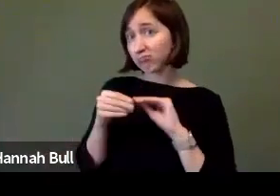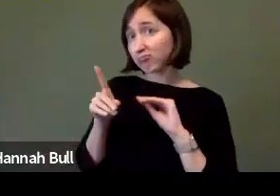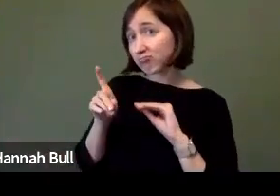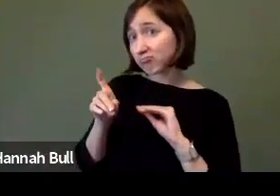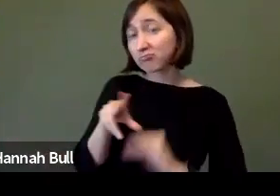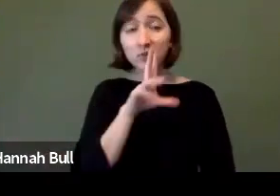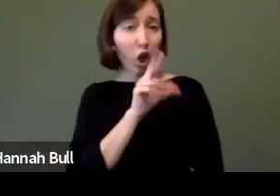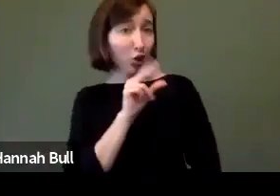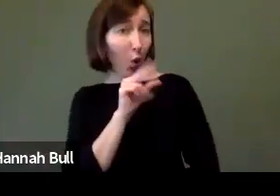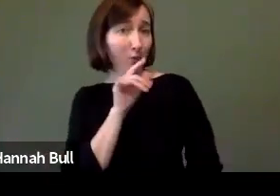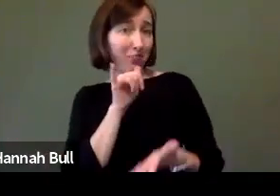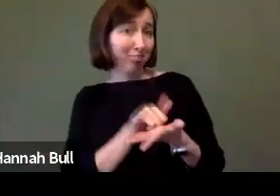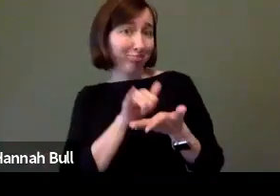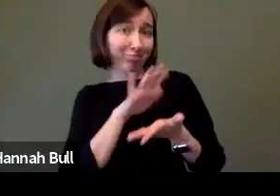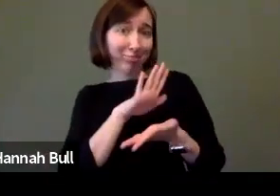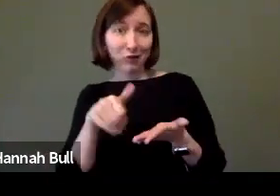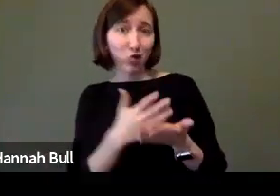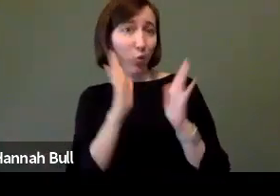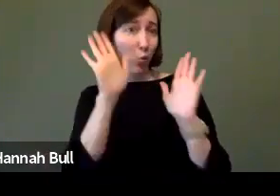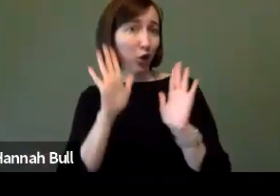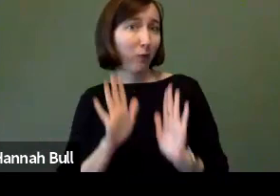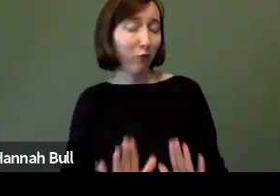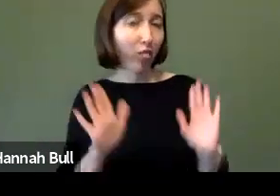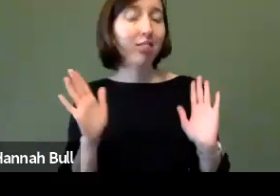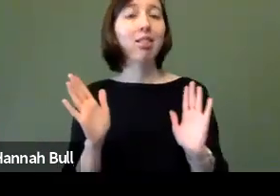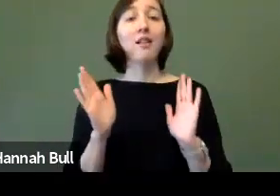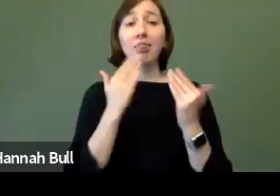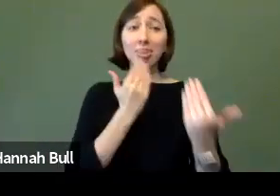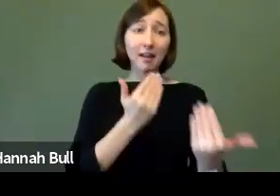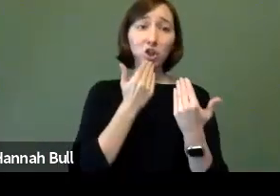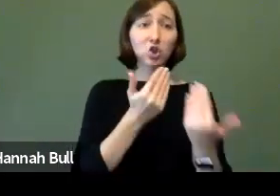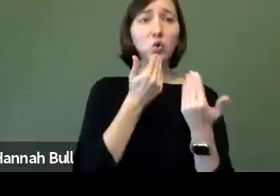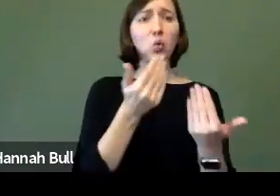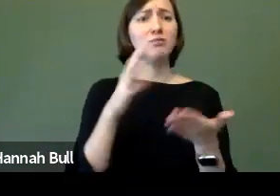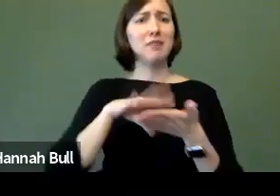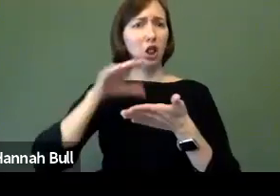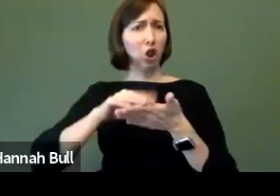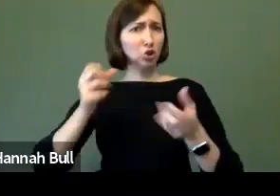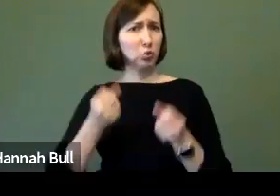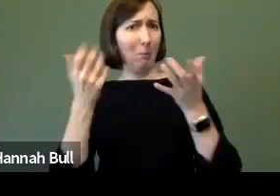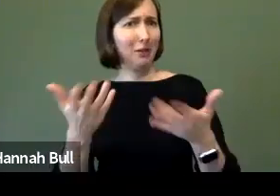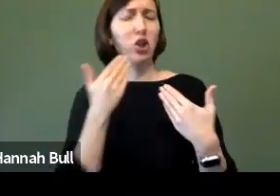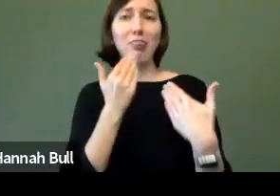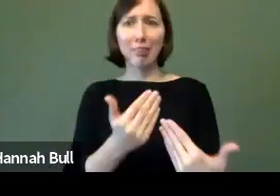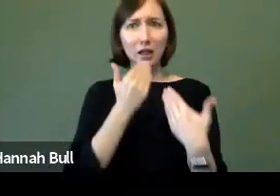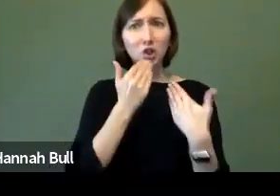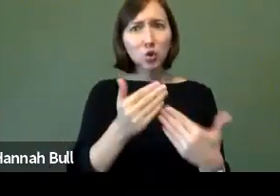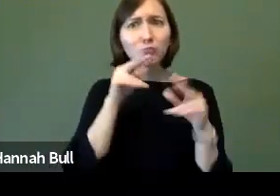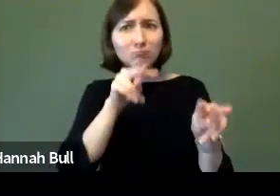Carolyn Phillips: No. Thank you all. I learned so much and it's been great to see everything that's going on in the chat.